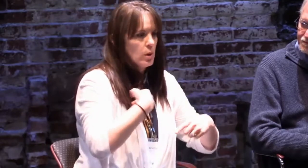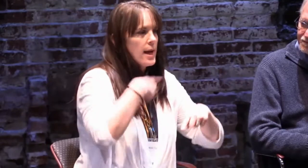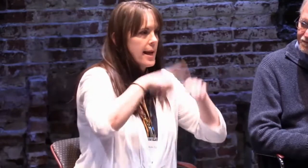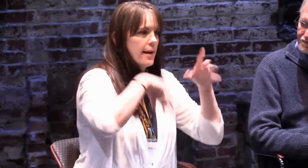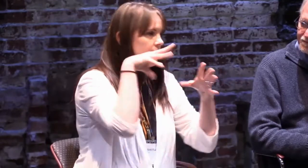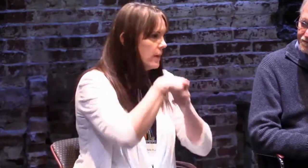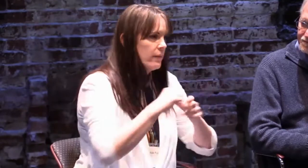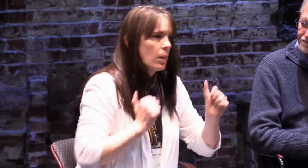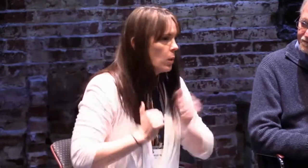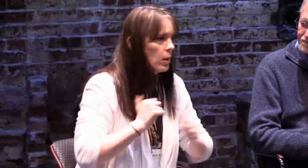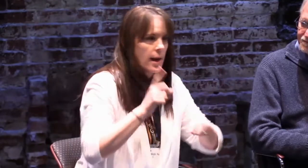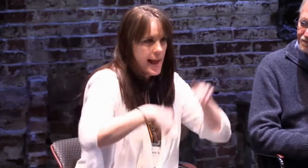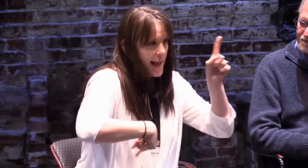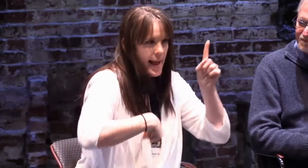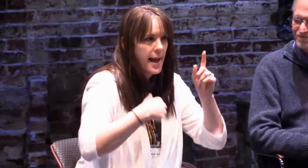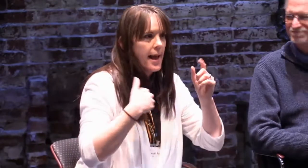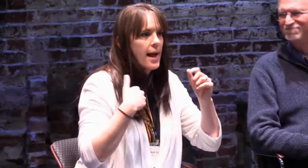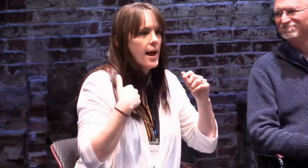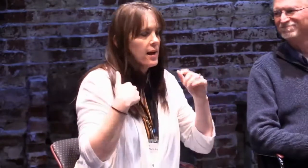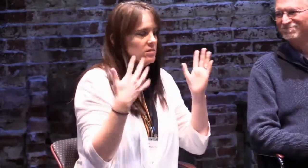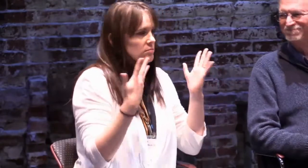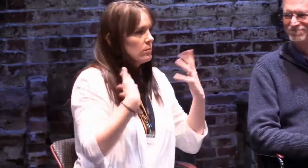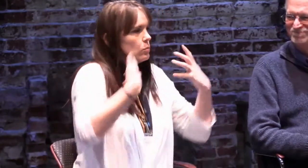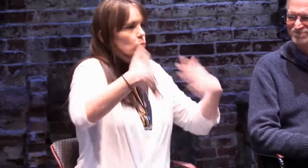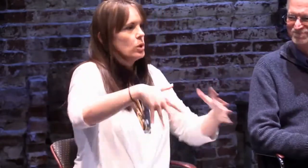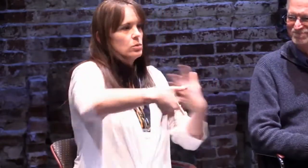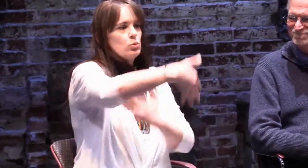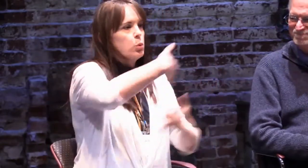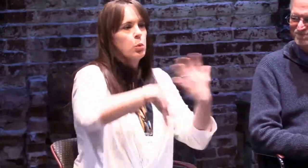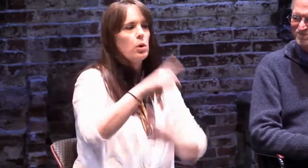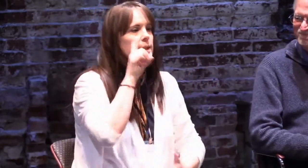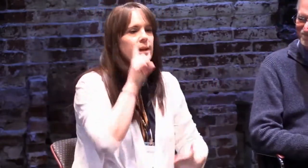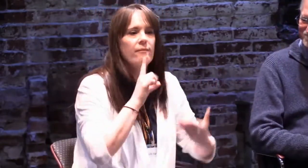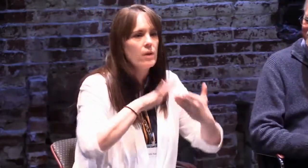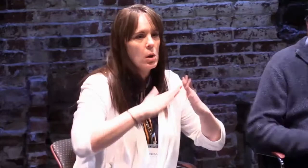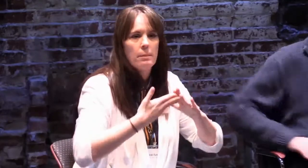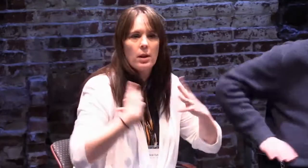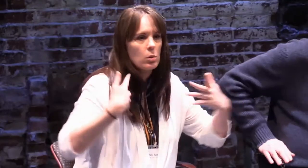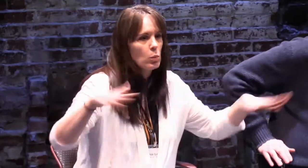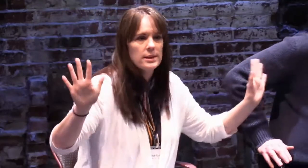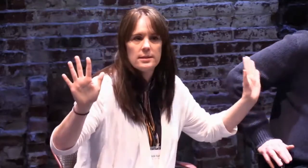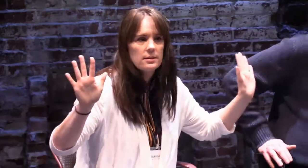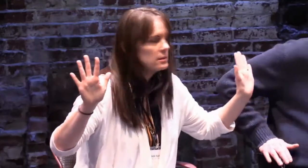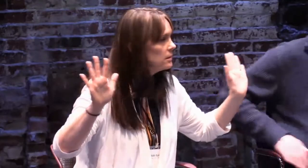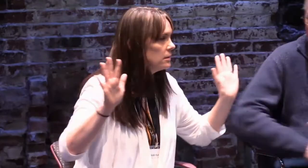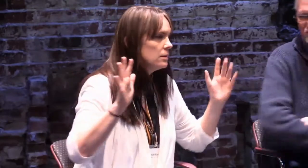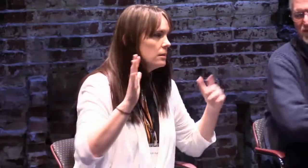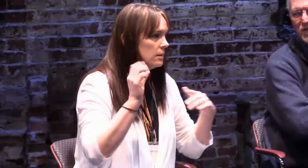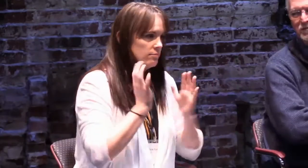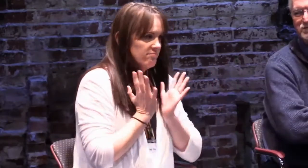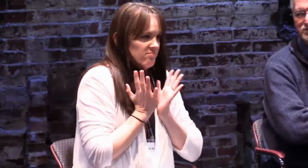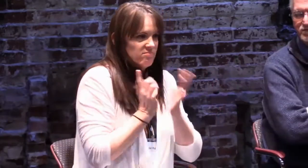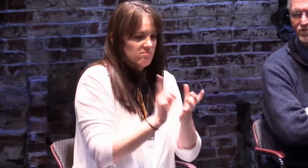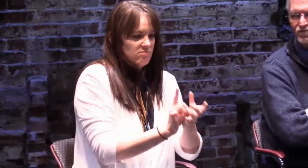to take that chastisement and go through the rights of passage there at Gallaudet. I wasn't a member of the deaf community,